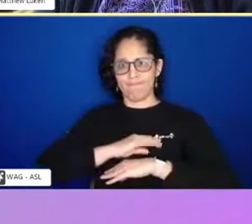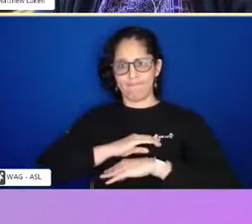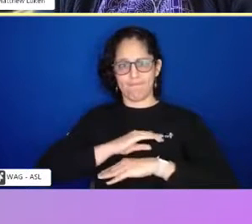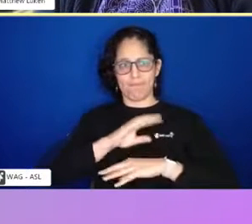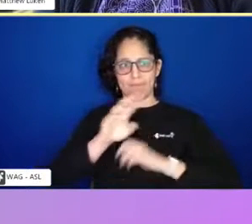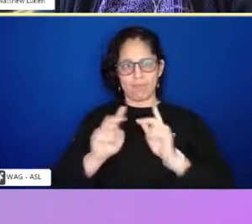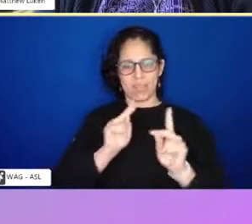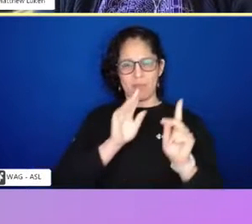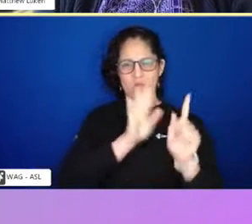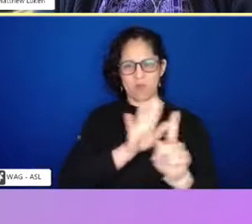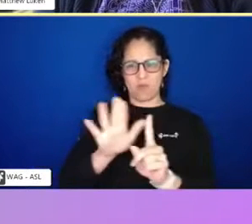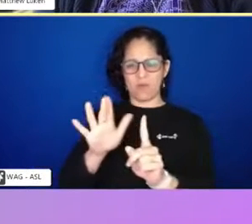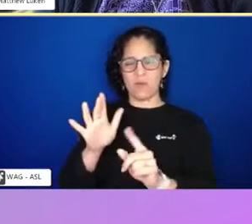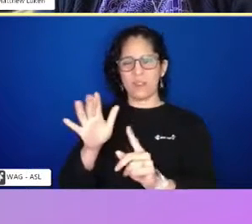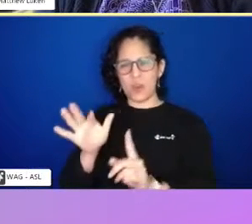effect because they needed to fit the majority of the human